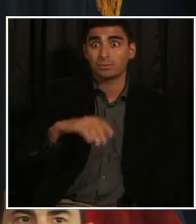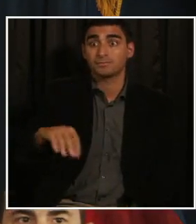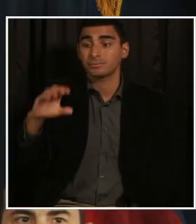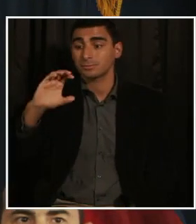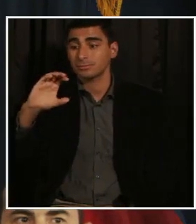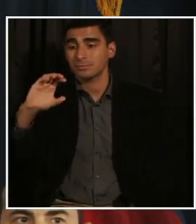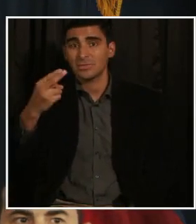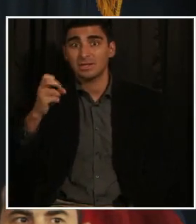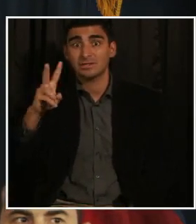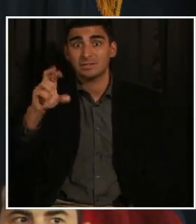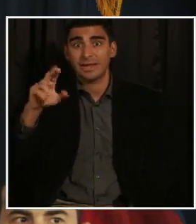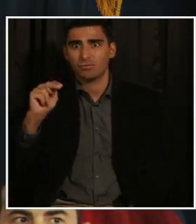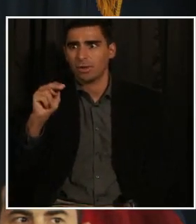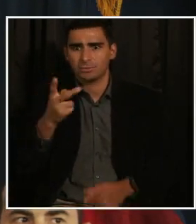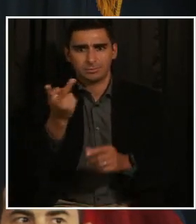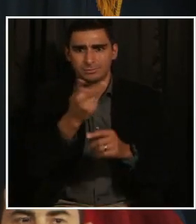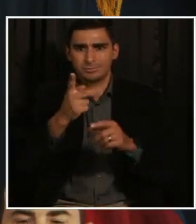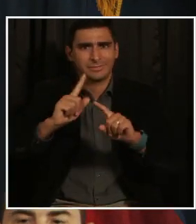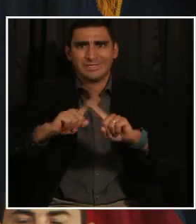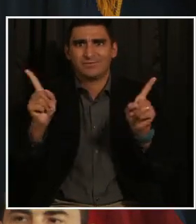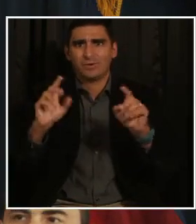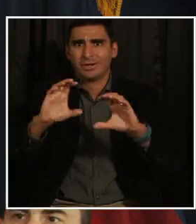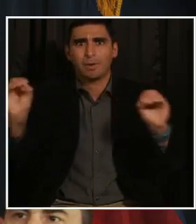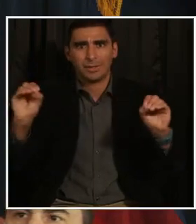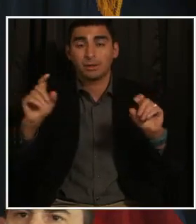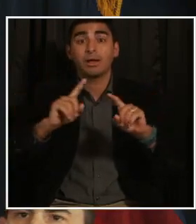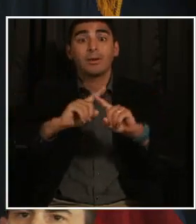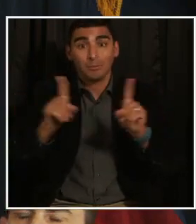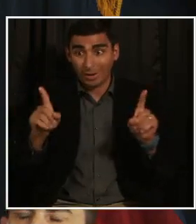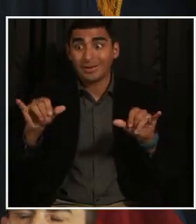but they've both taken steps to protect their employees and make sure that they're vaccinated